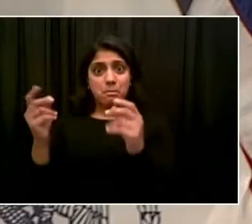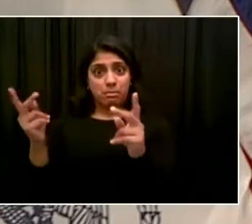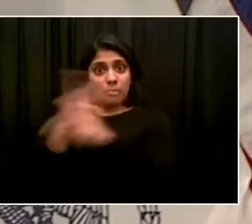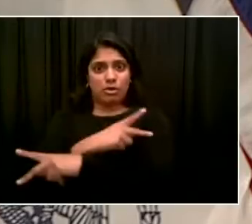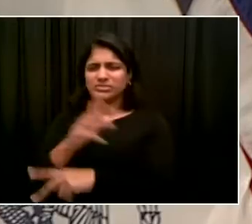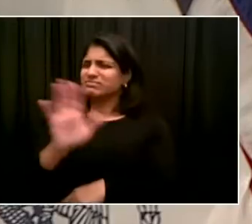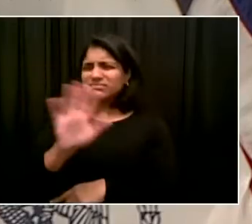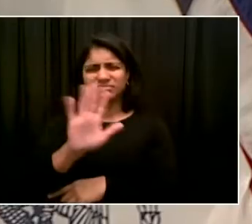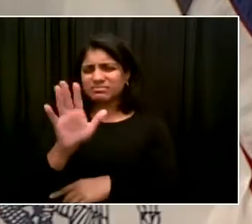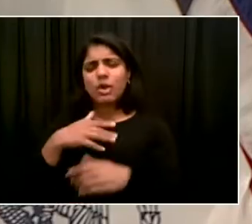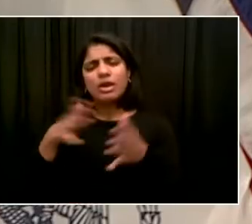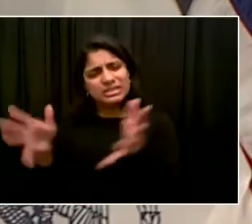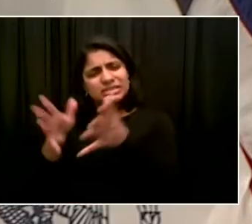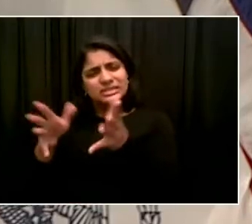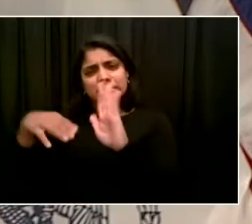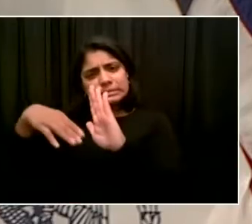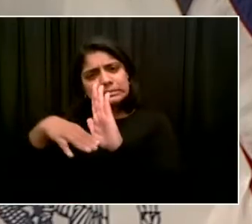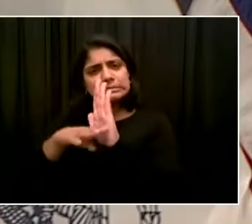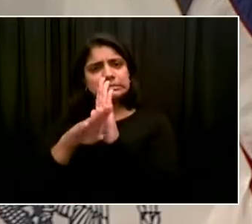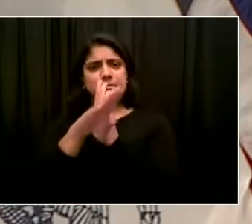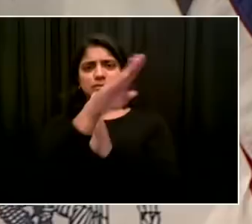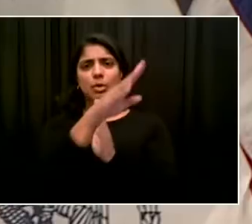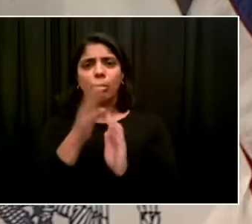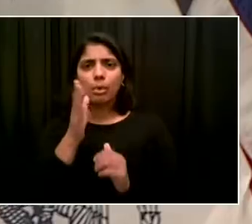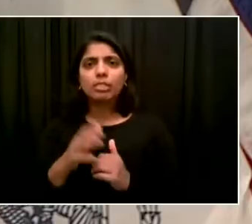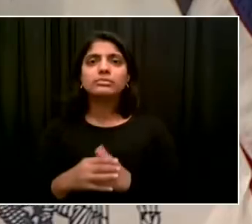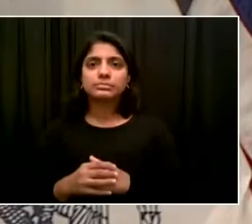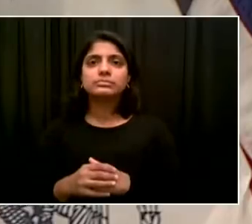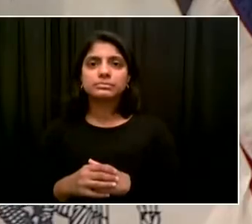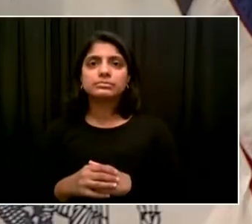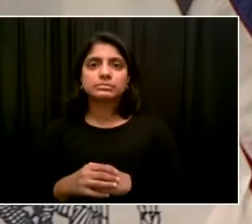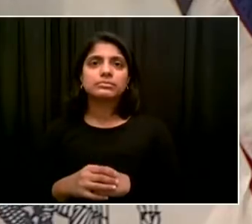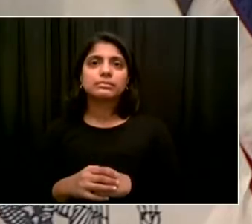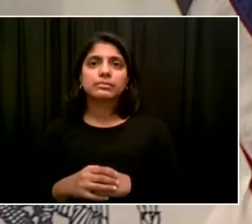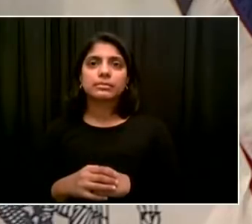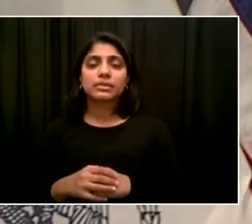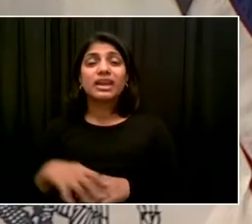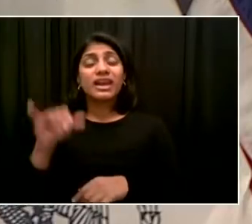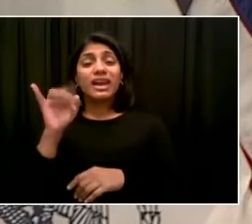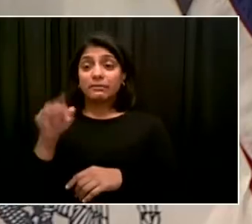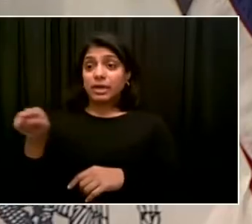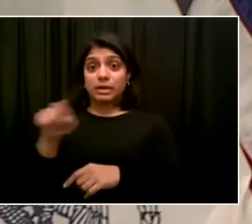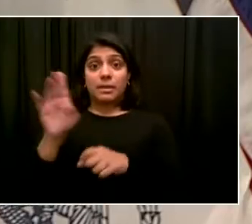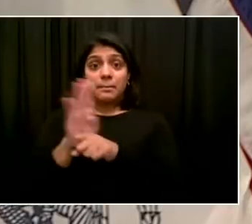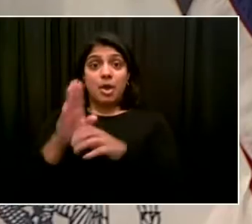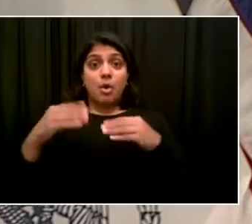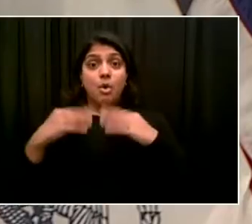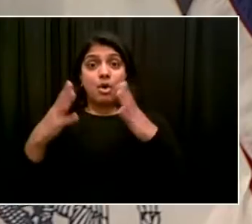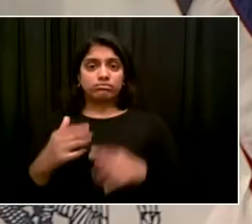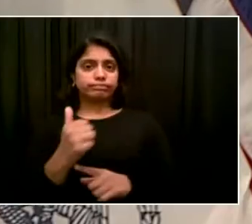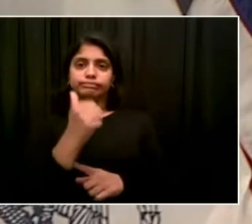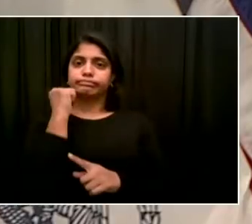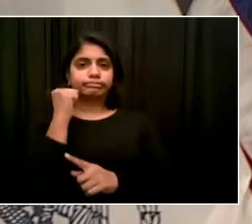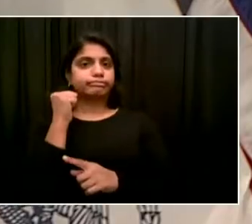WORK. OF COURSE, WE RETAIN THE ABILITY OF THE BUSINESS DOES NOT COMPLY IF THEY REFUSED TO